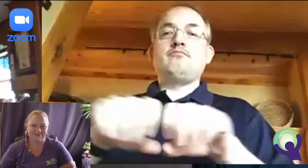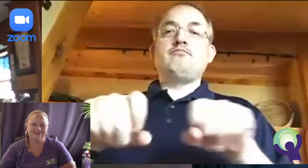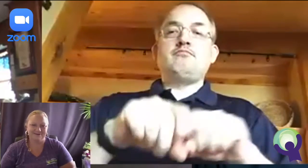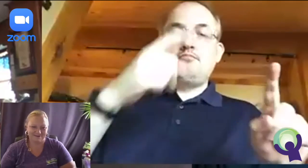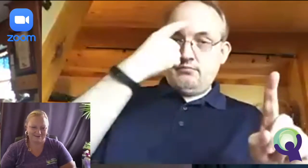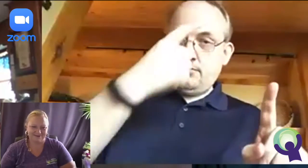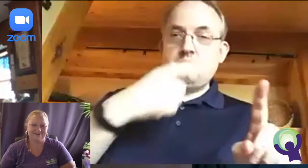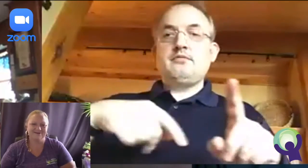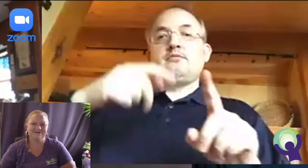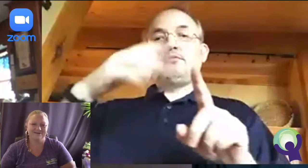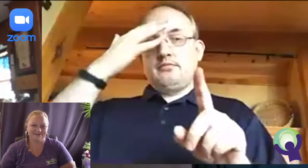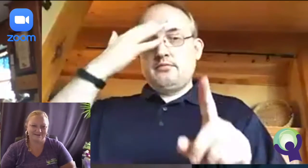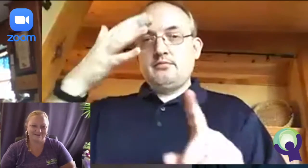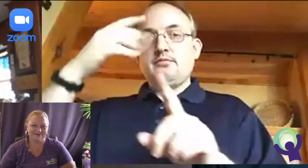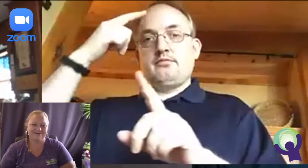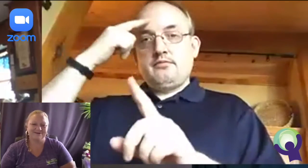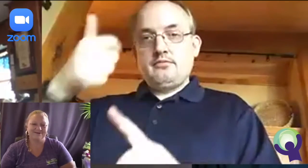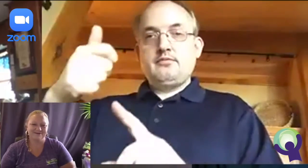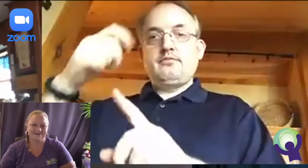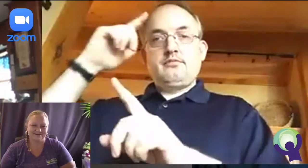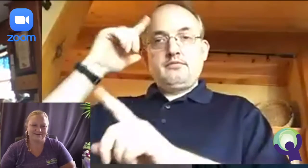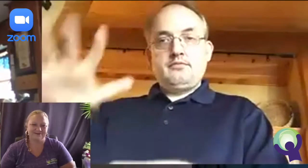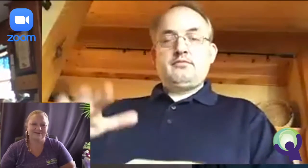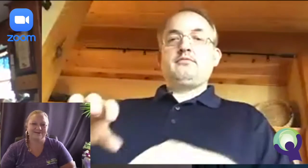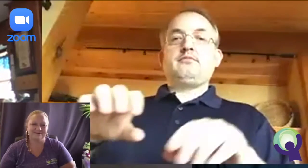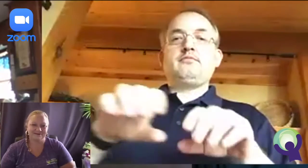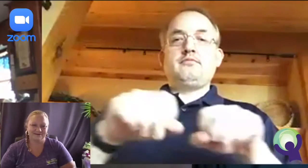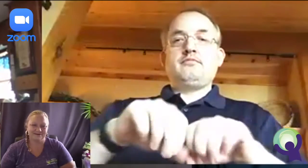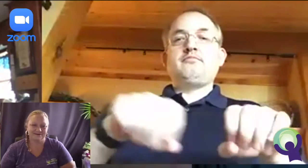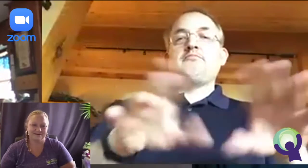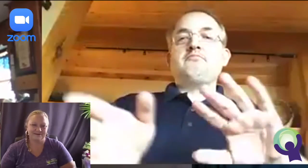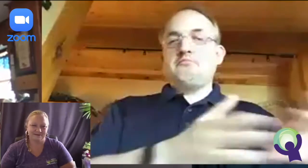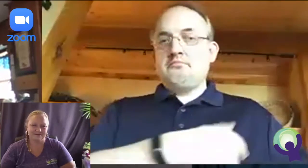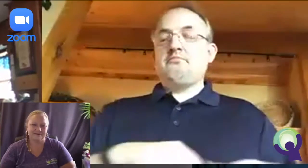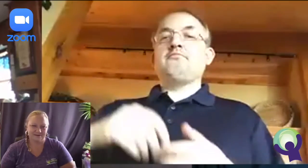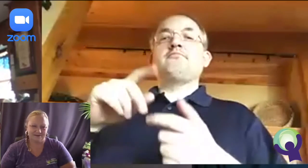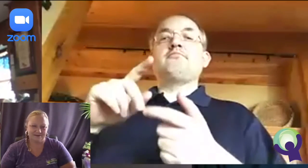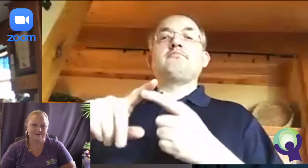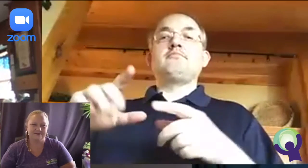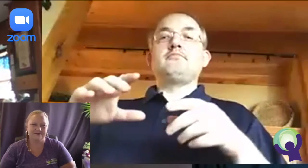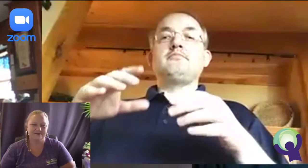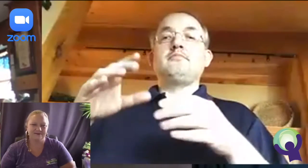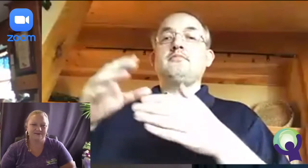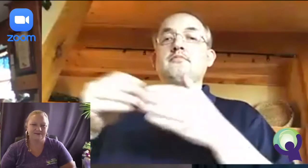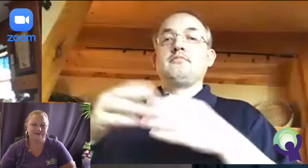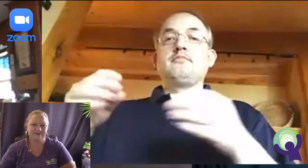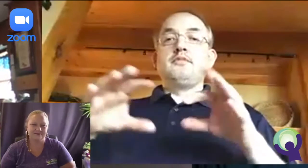was counting coins, rolling quarters, nickels, dimes, pennies, all the rolling change and then